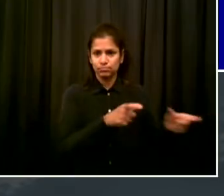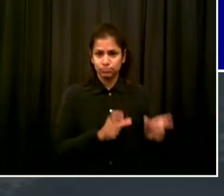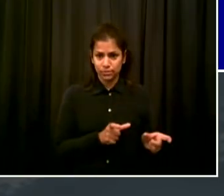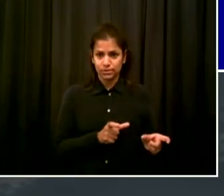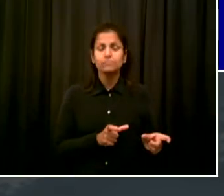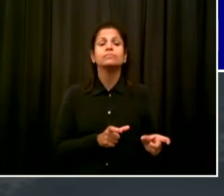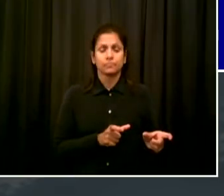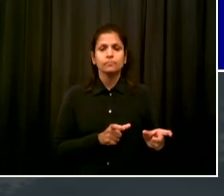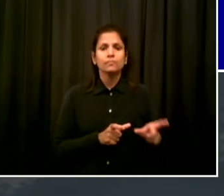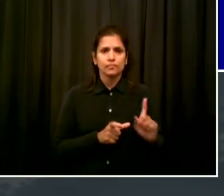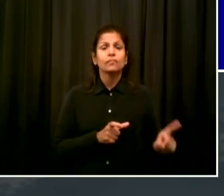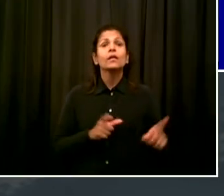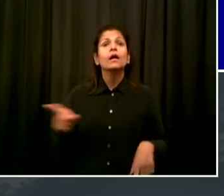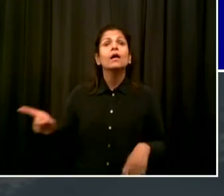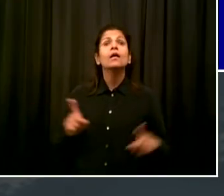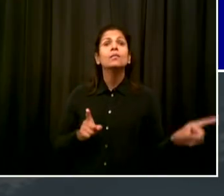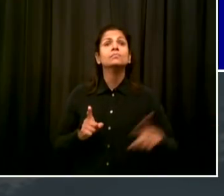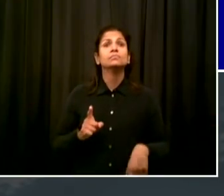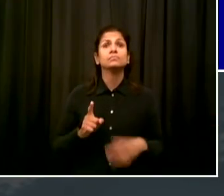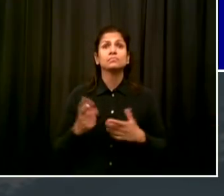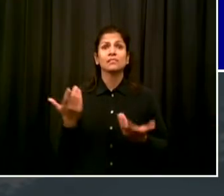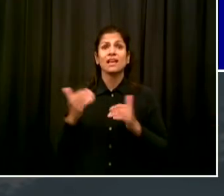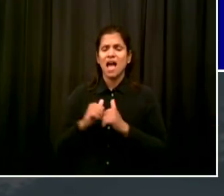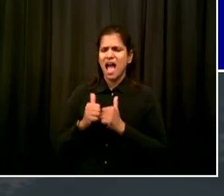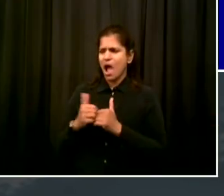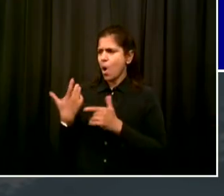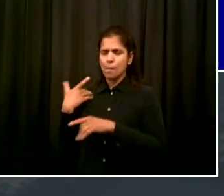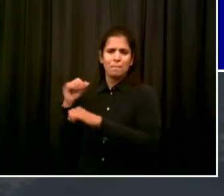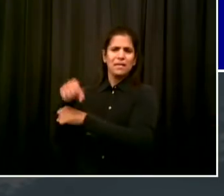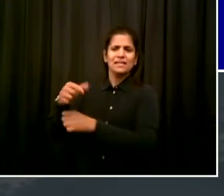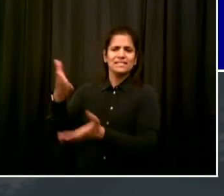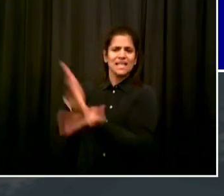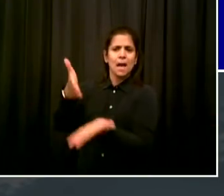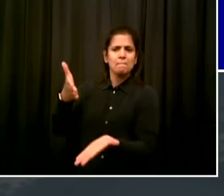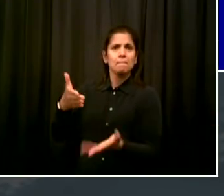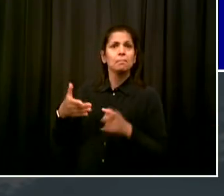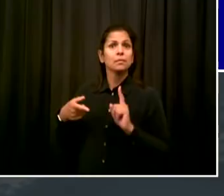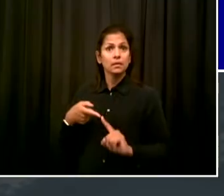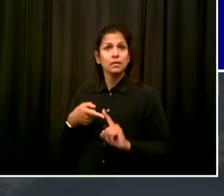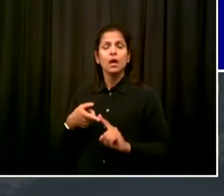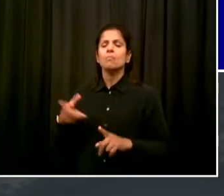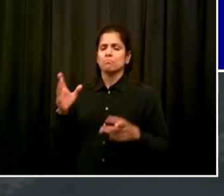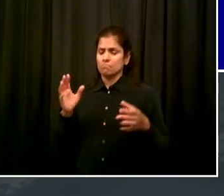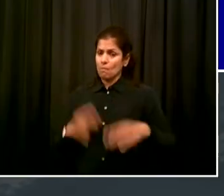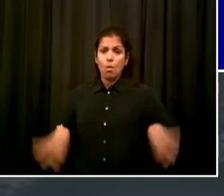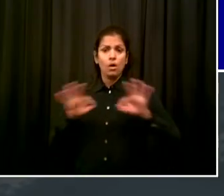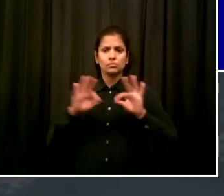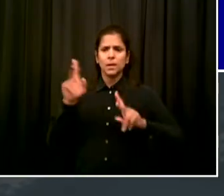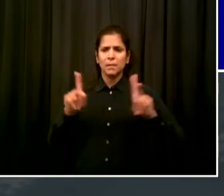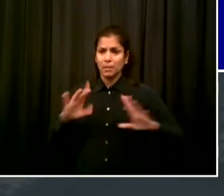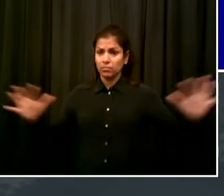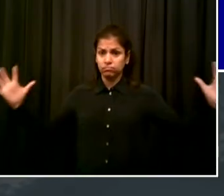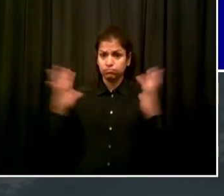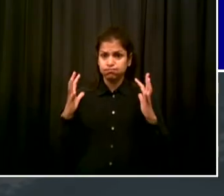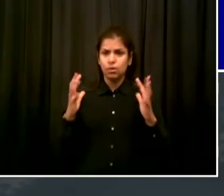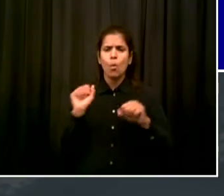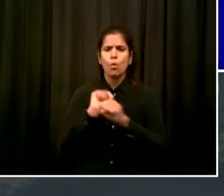WE WILLH A VE OLPICANE D OOFT PATROLS ON THE FRONT LINE CONNECTING WITH